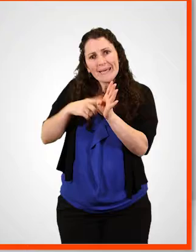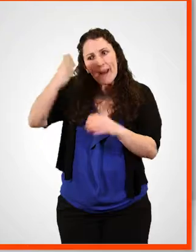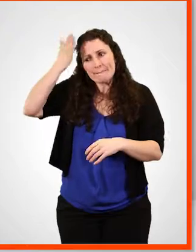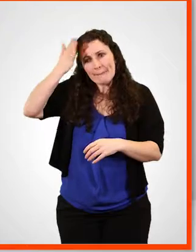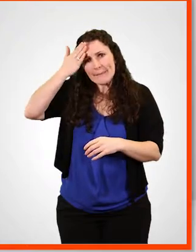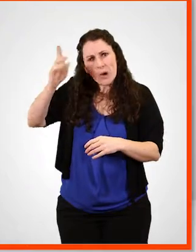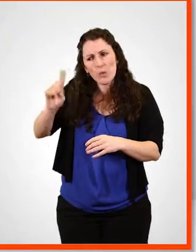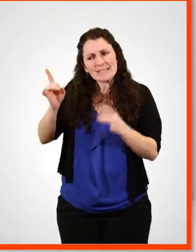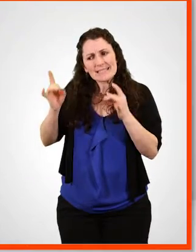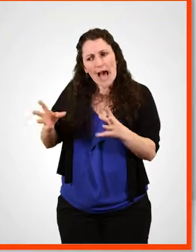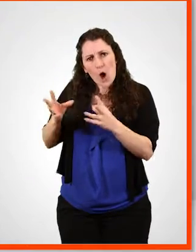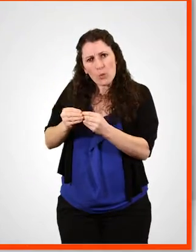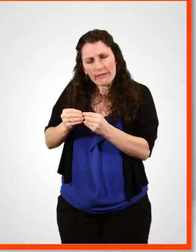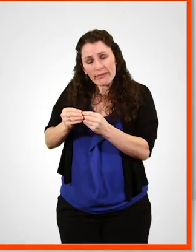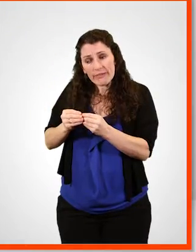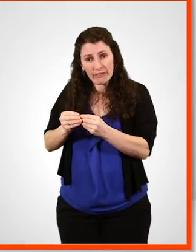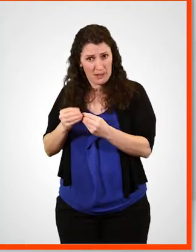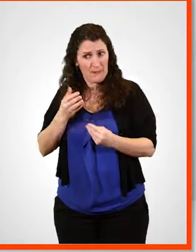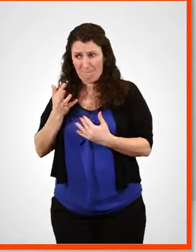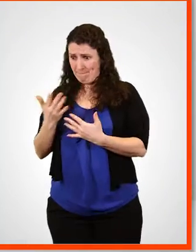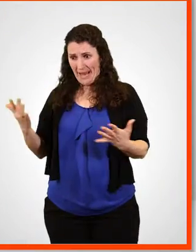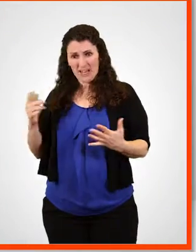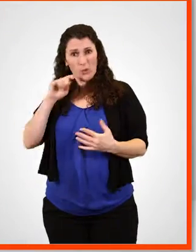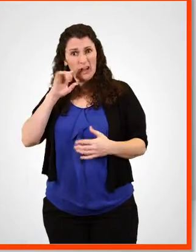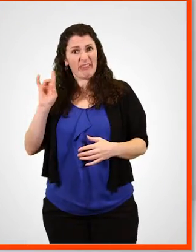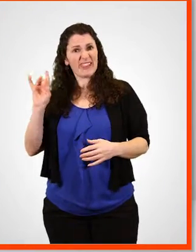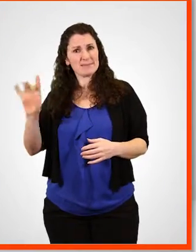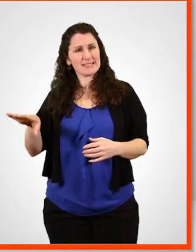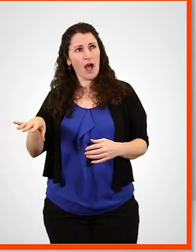Not every kid but many kids come to see that quite quickly because the letter names